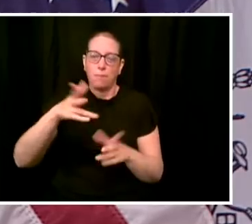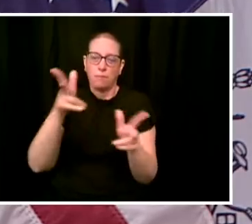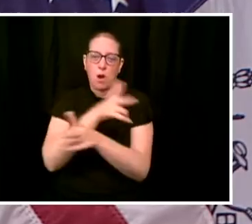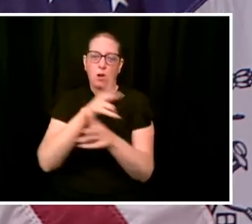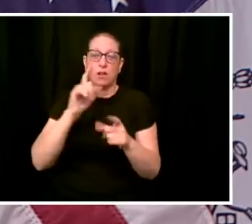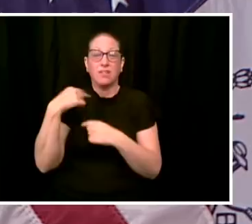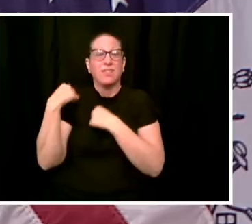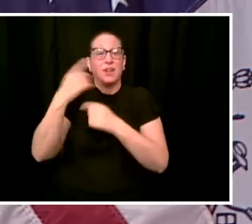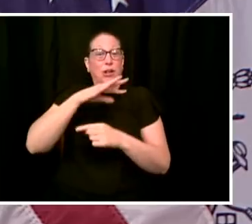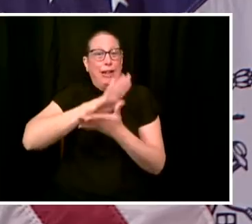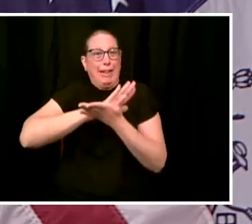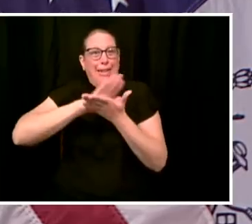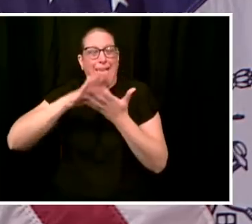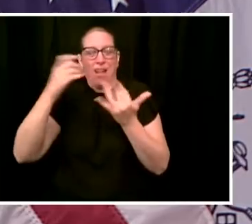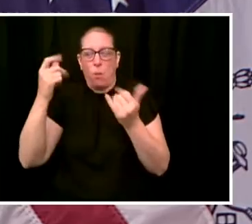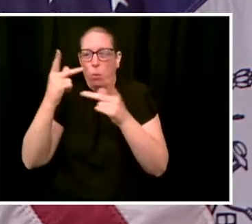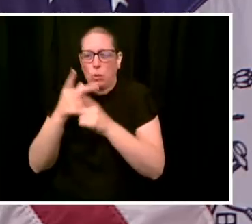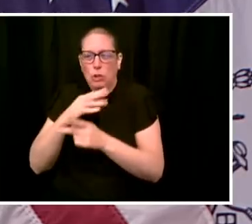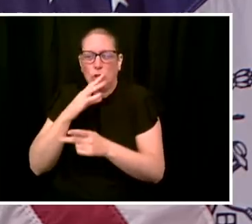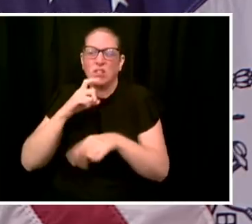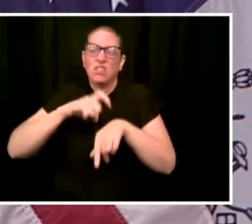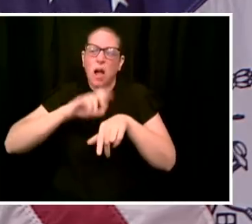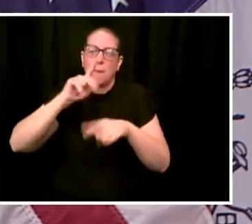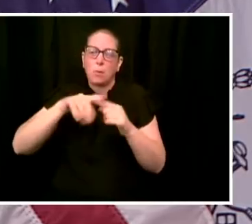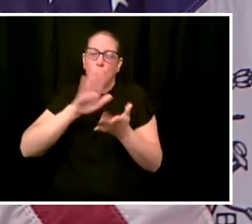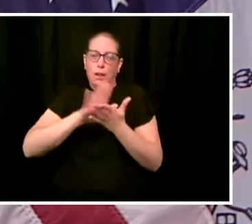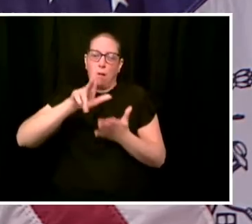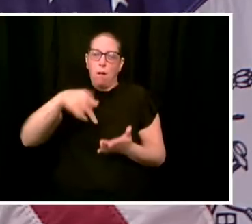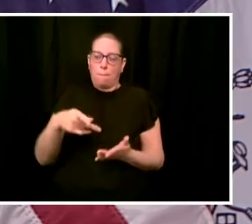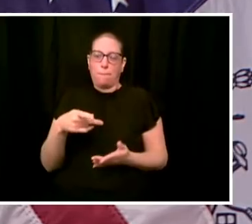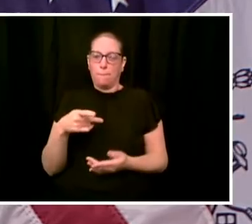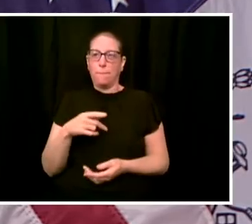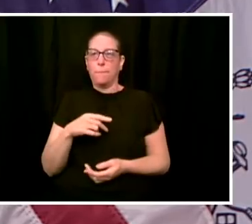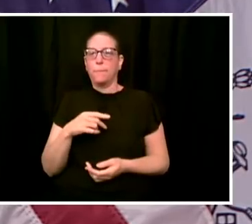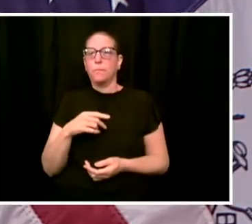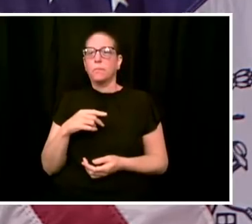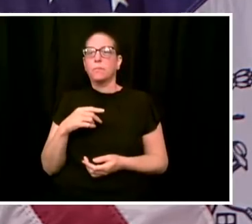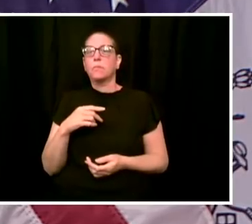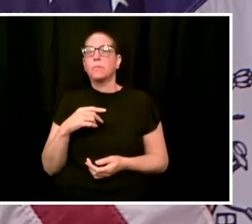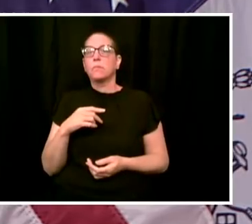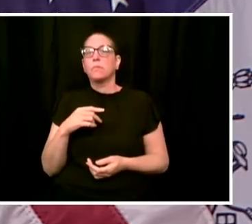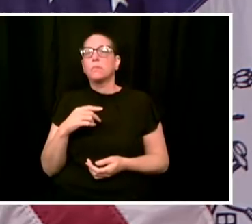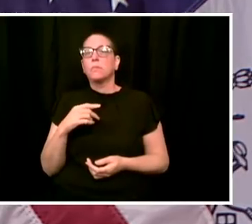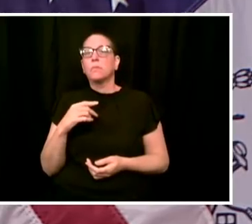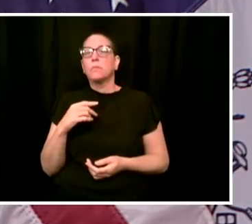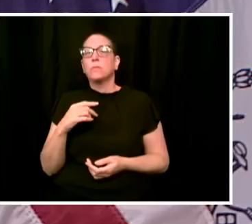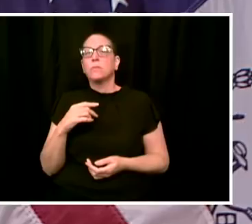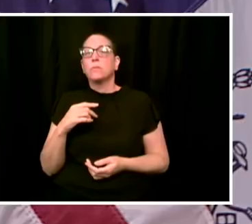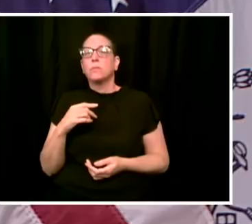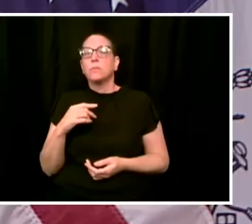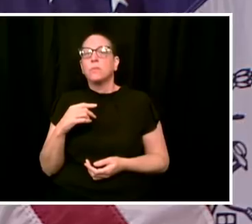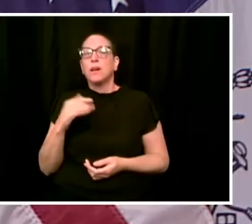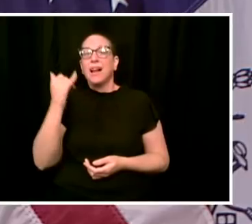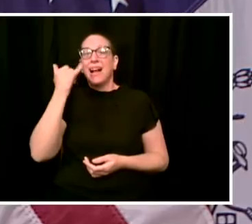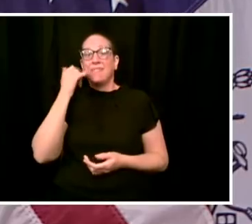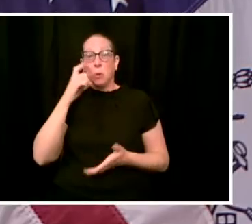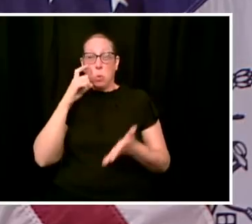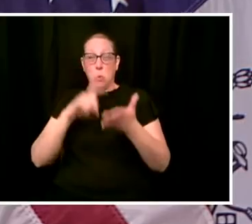REALLY START TO SEE MORE OF A PROBLEM, AND THEY SUPIPLED IT CITY